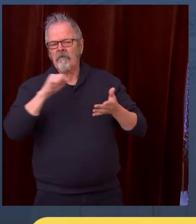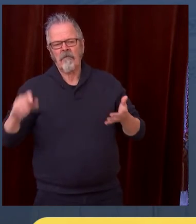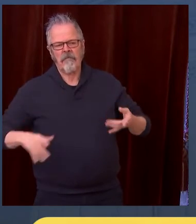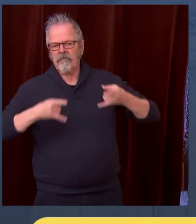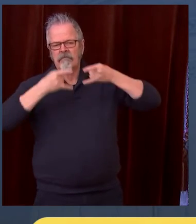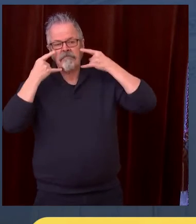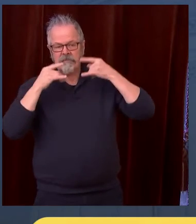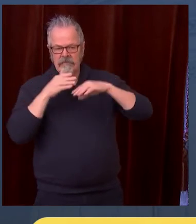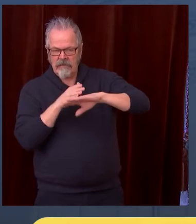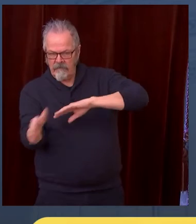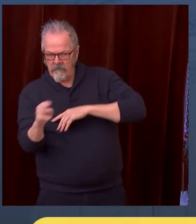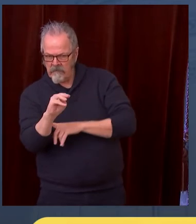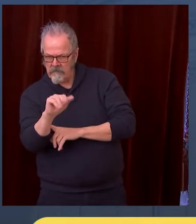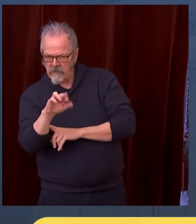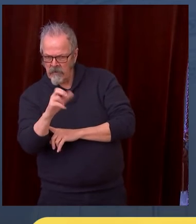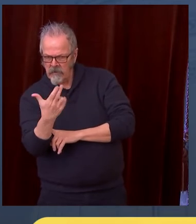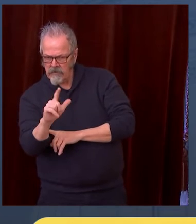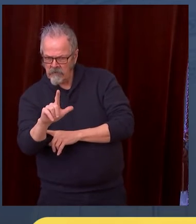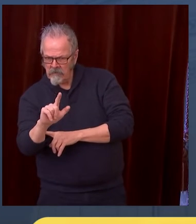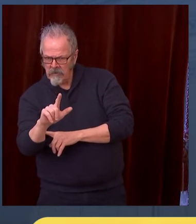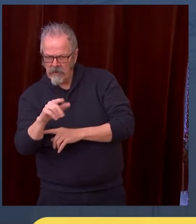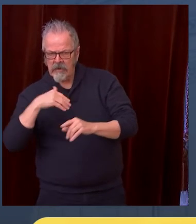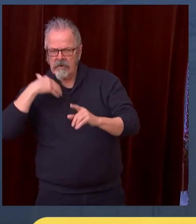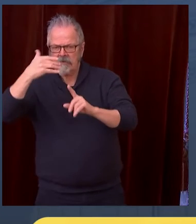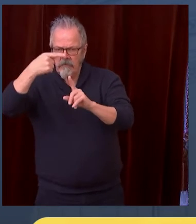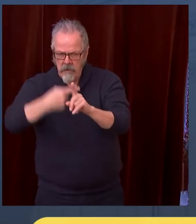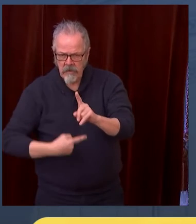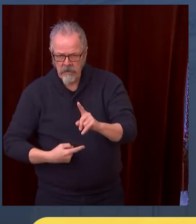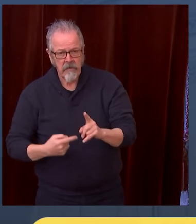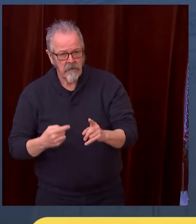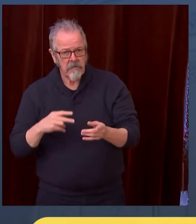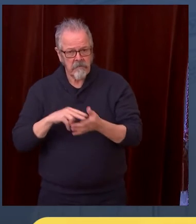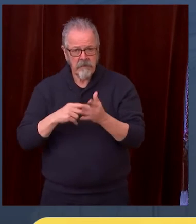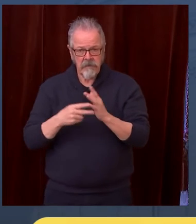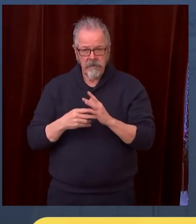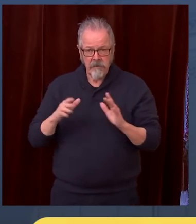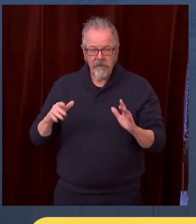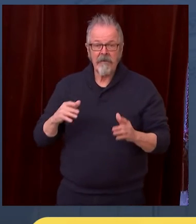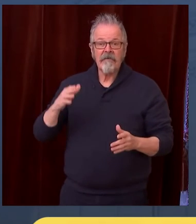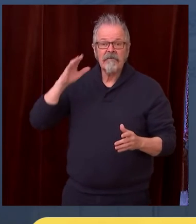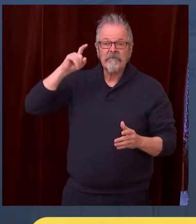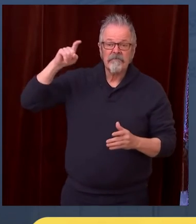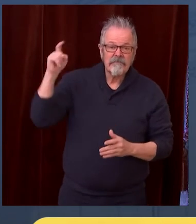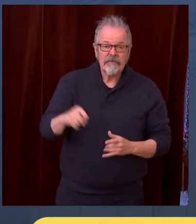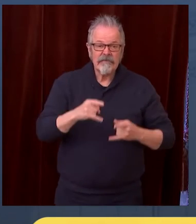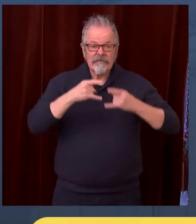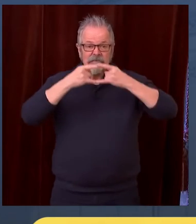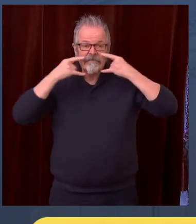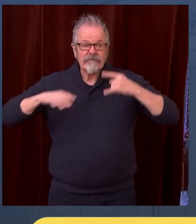So we will be removing the mask mandate in our schools and